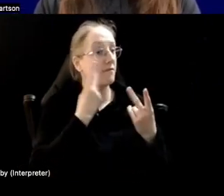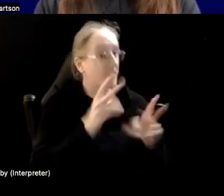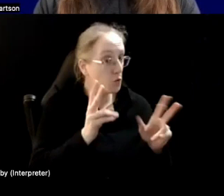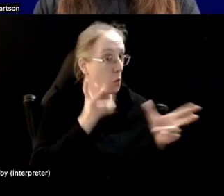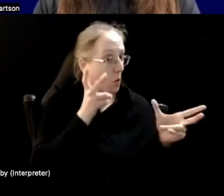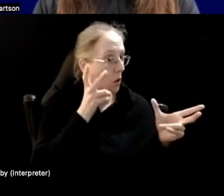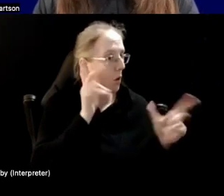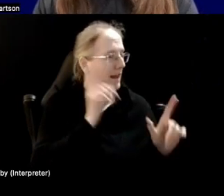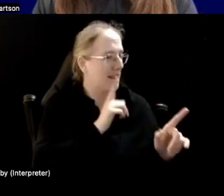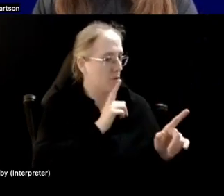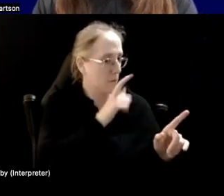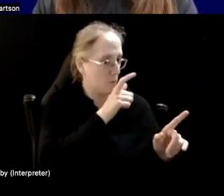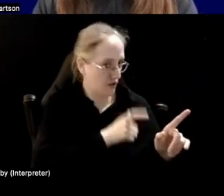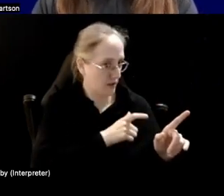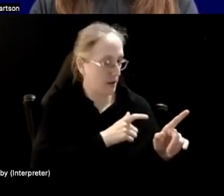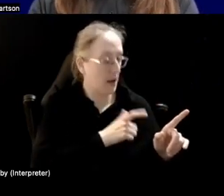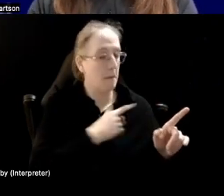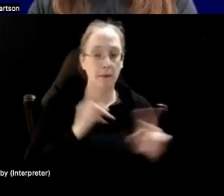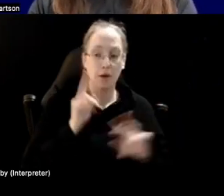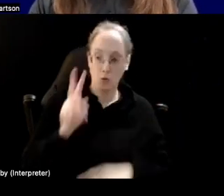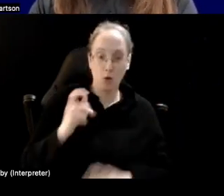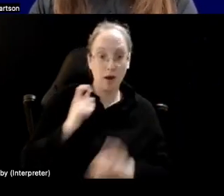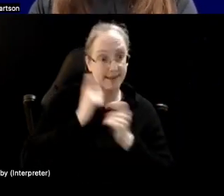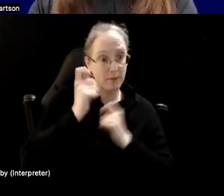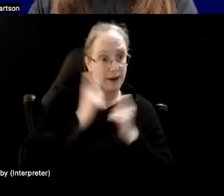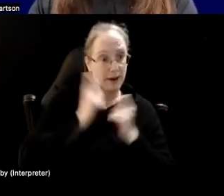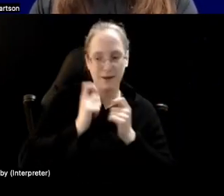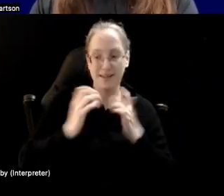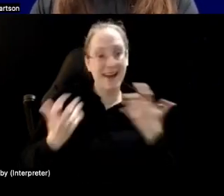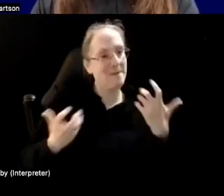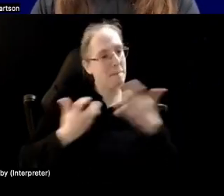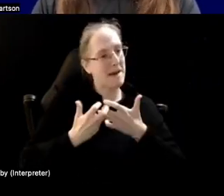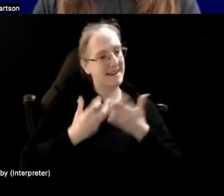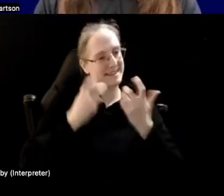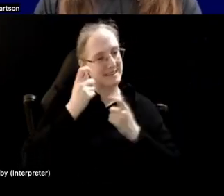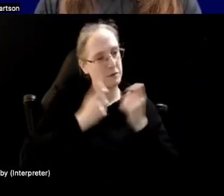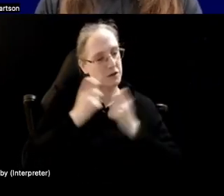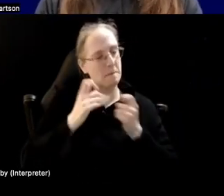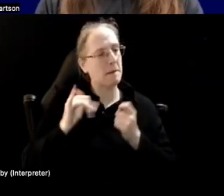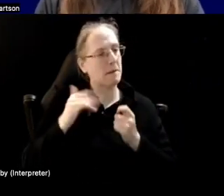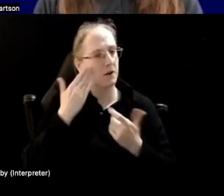back somebody's facial expression even if you don't really know what their expression means,